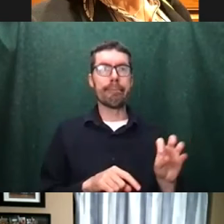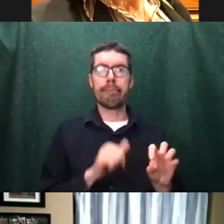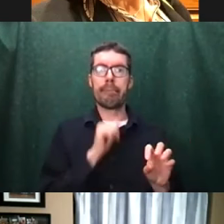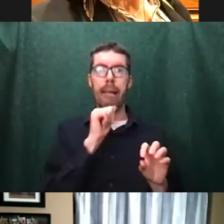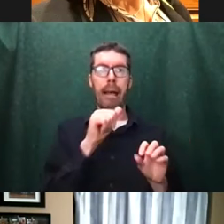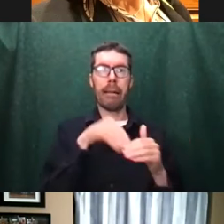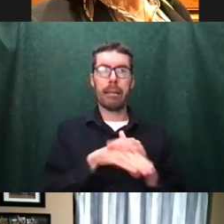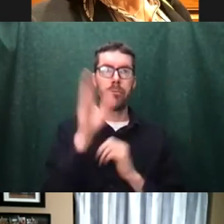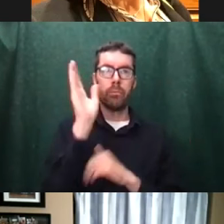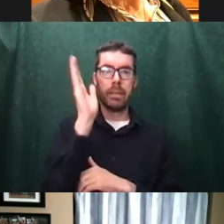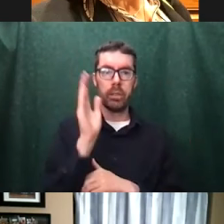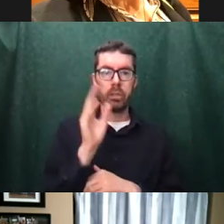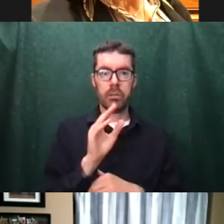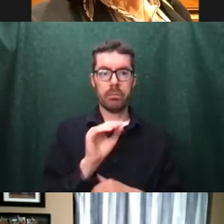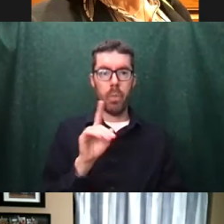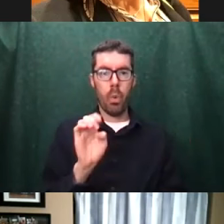Mel: Just a second.